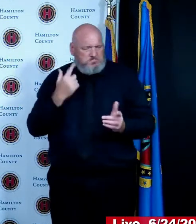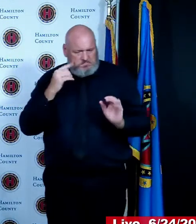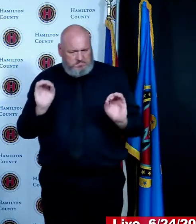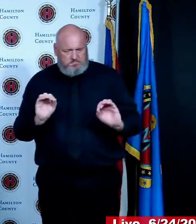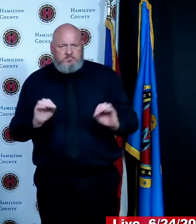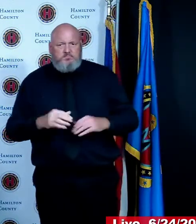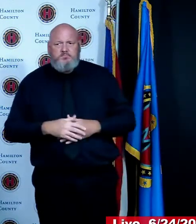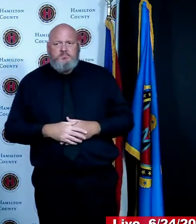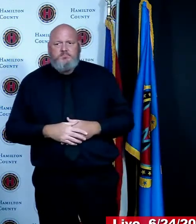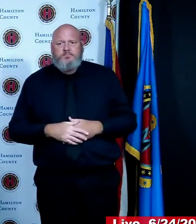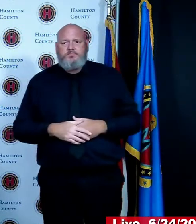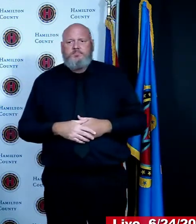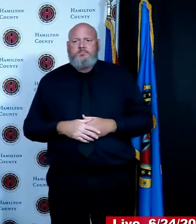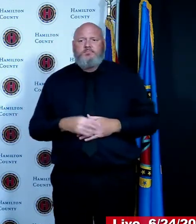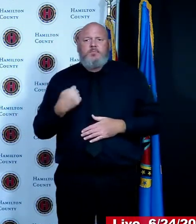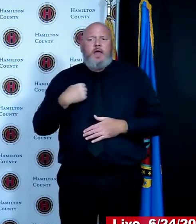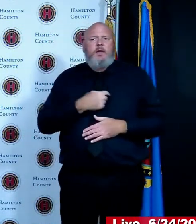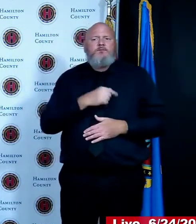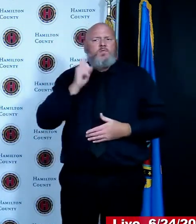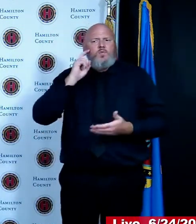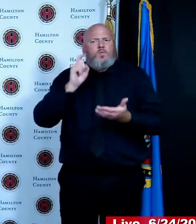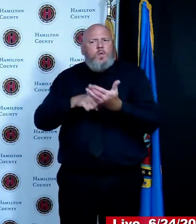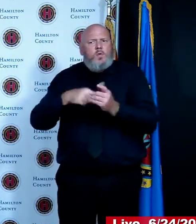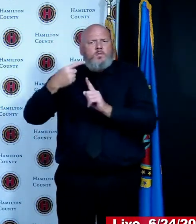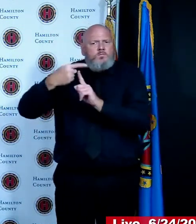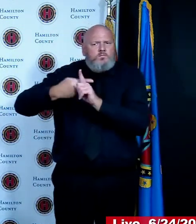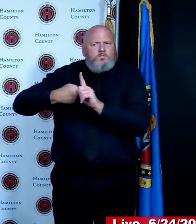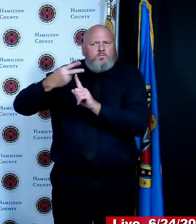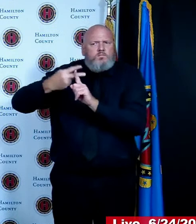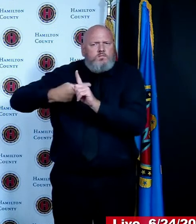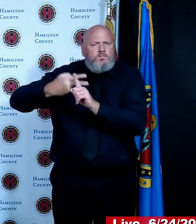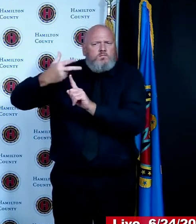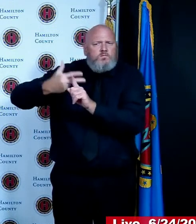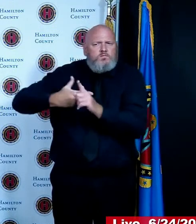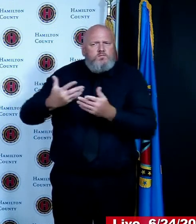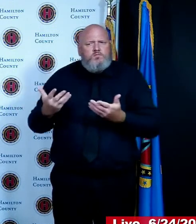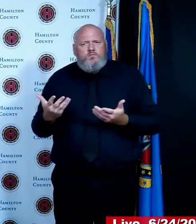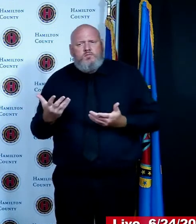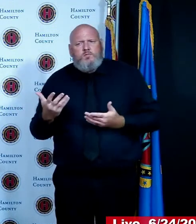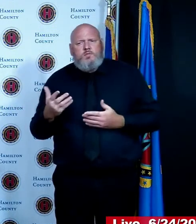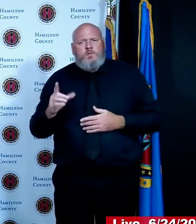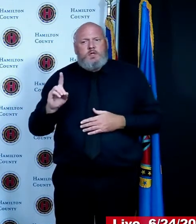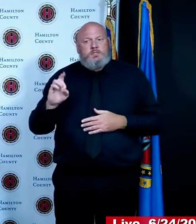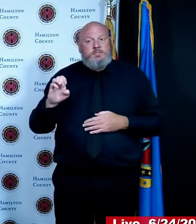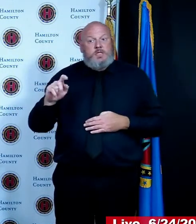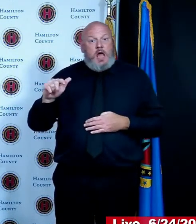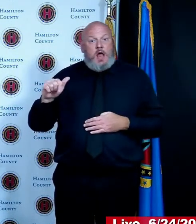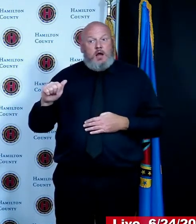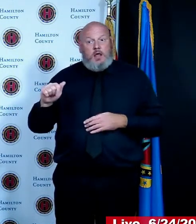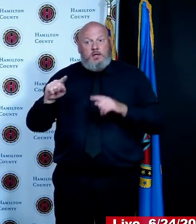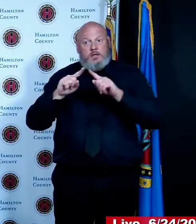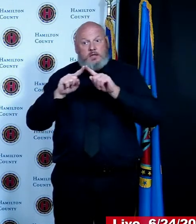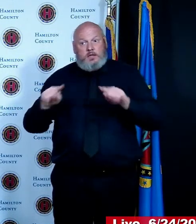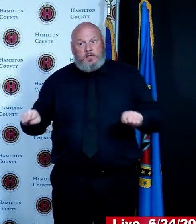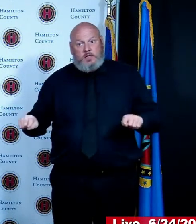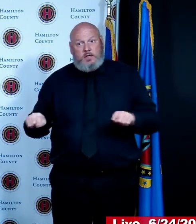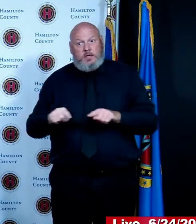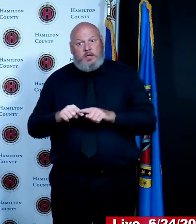couple of months the the delta is the difference between one time frame and the other it's that it's the that change right